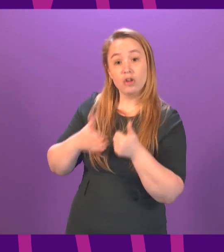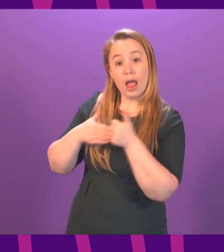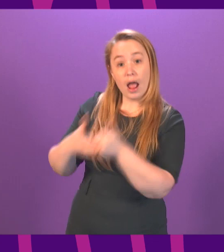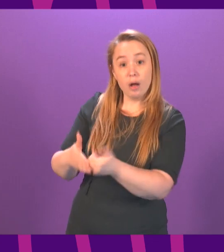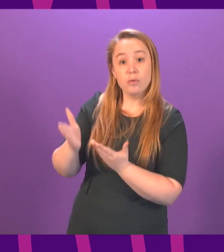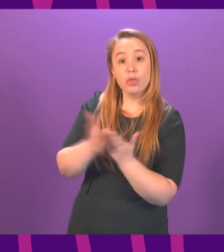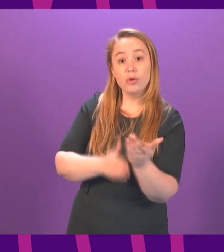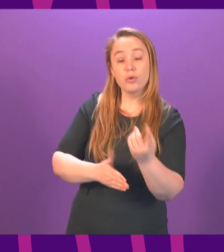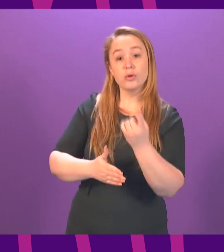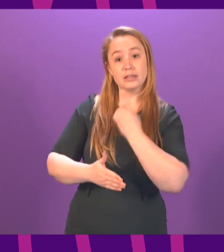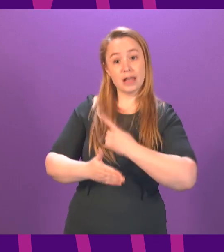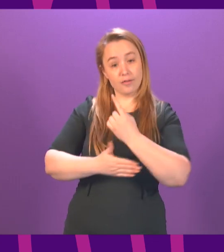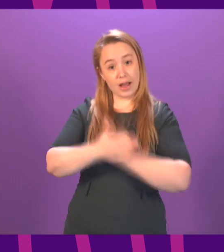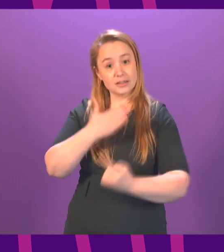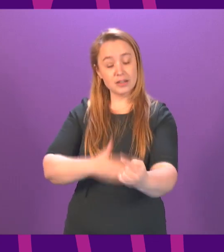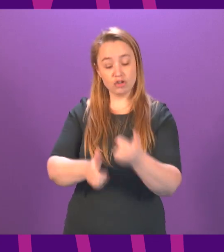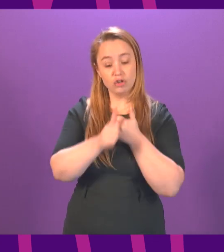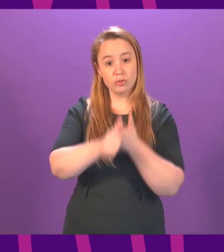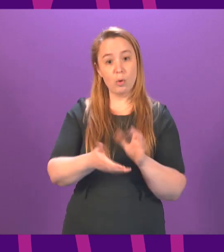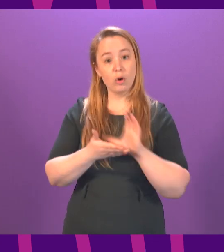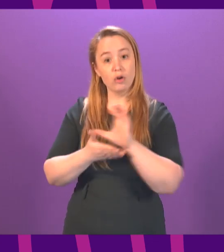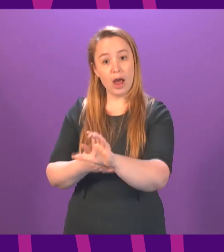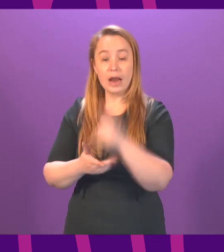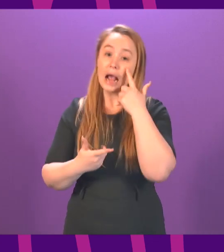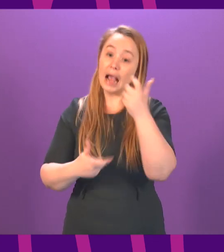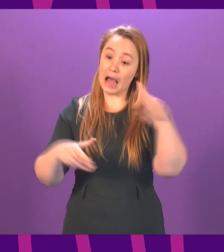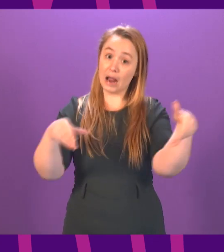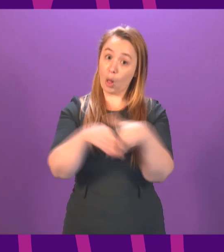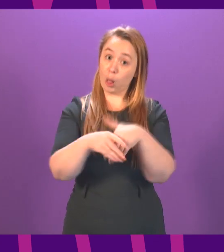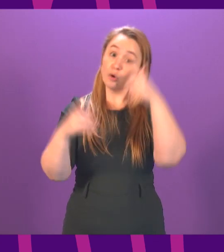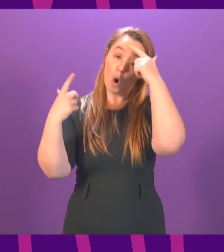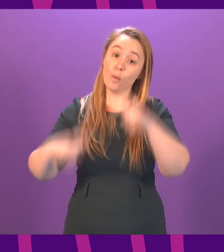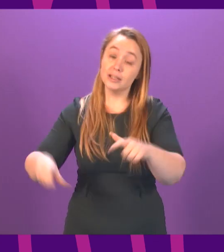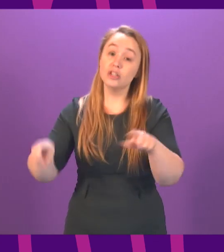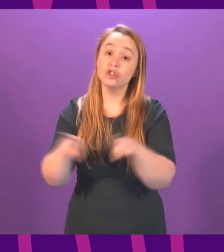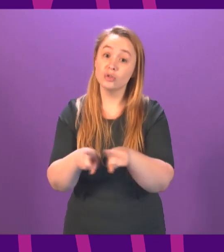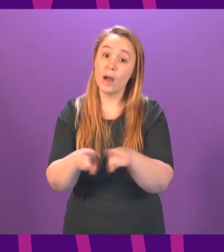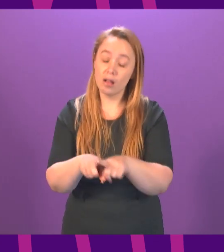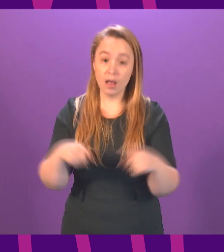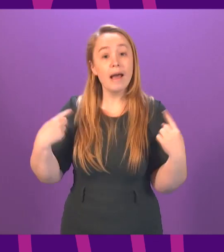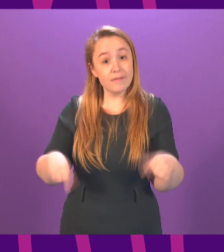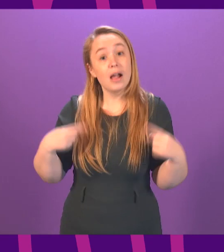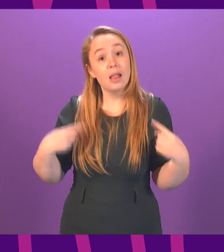self-isolation support grant, up to and including accommodation, that is available. We will shortly